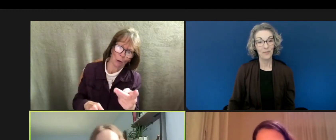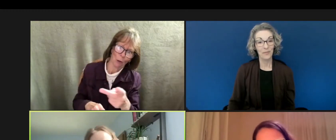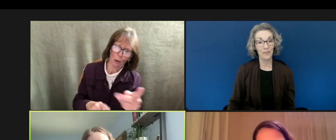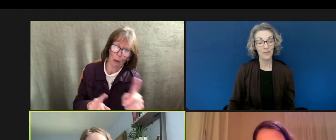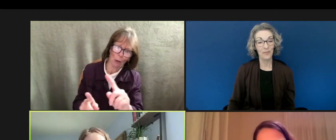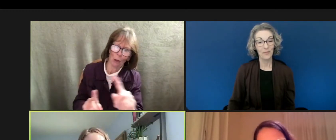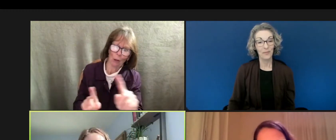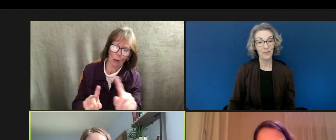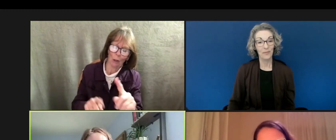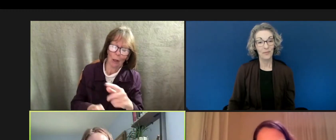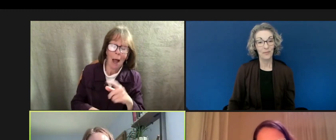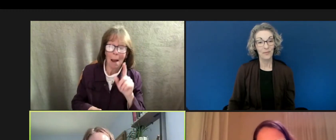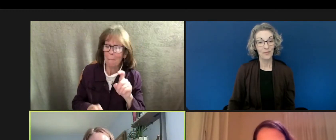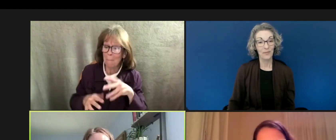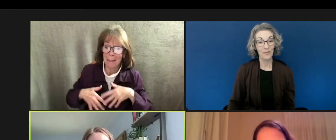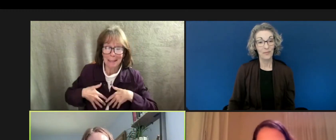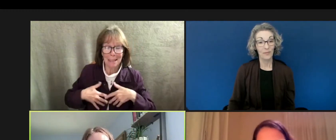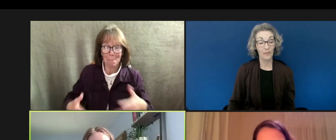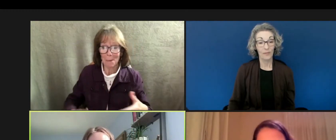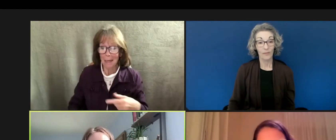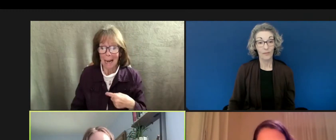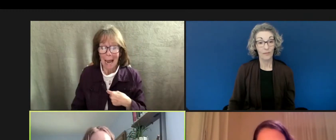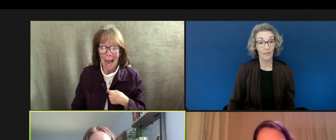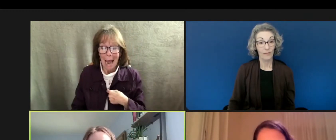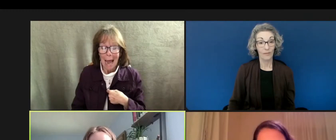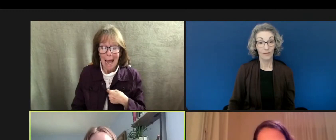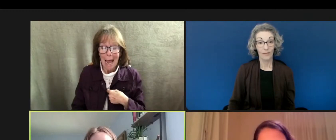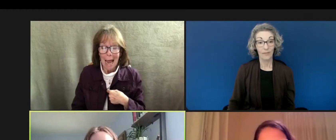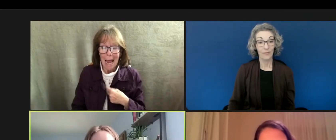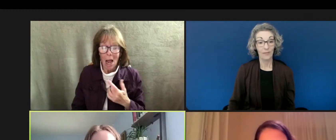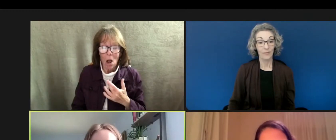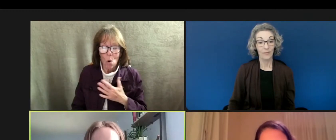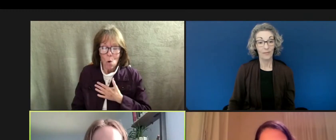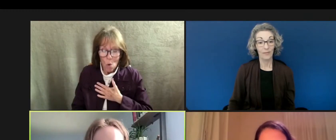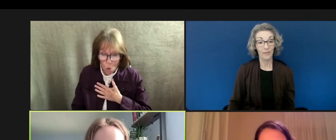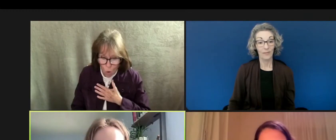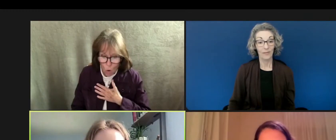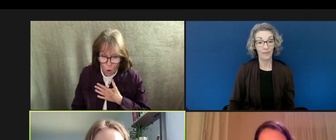I have to say my heart was going out to you, as you got quieter and